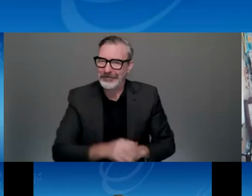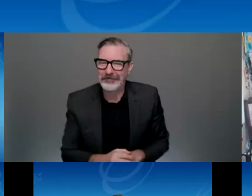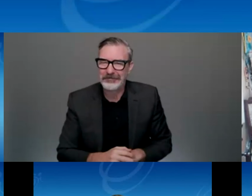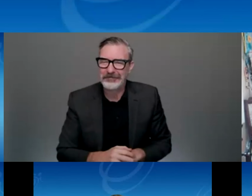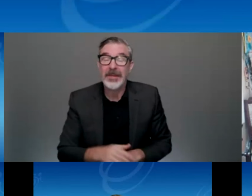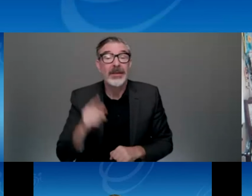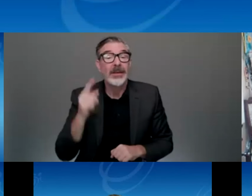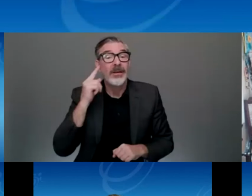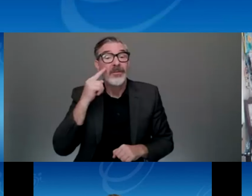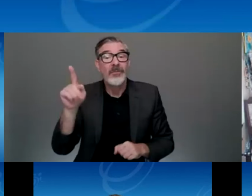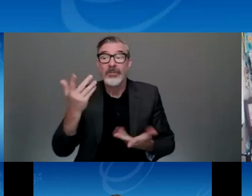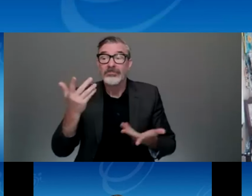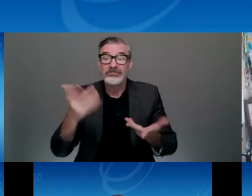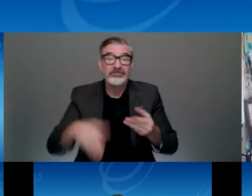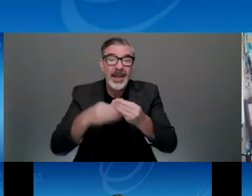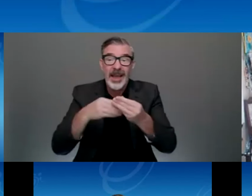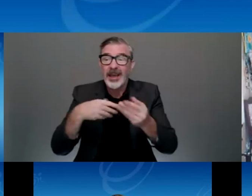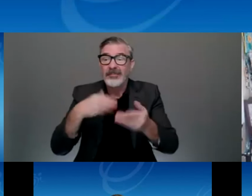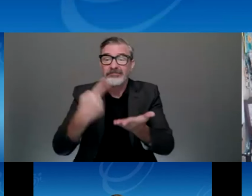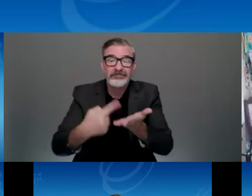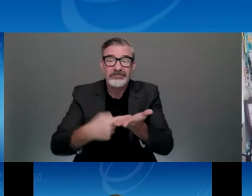when wanting to add into the conversation.